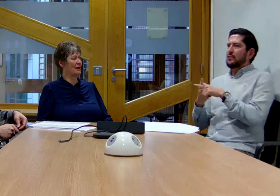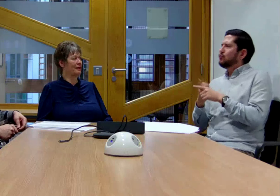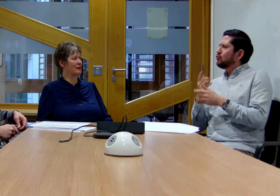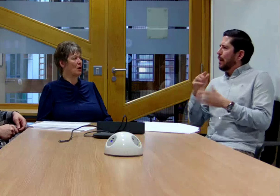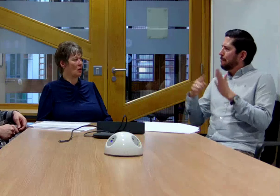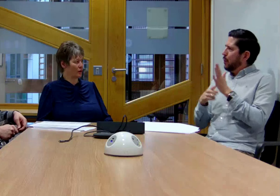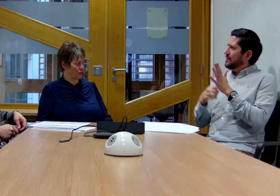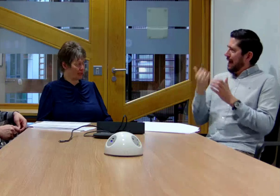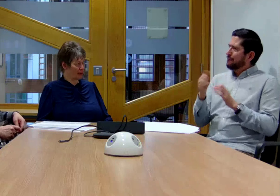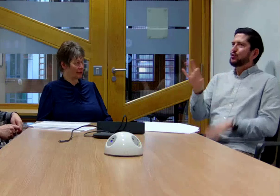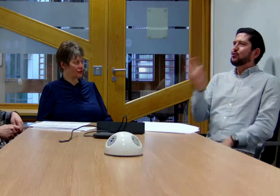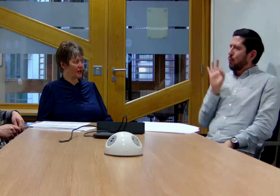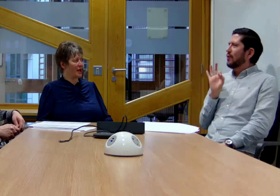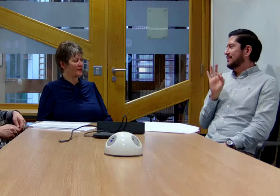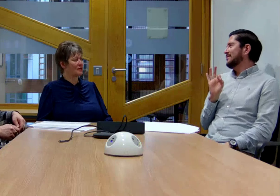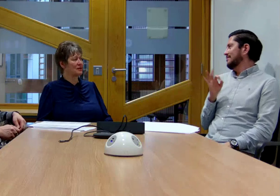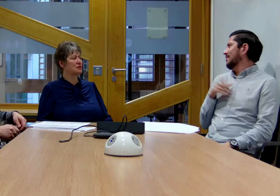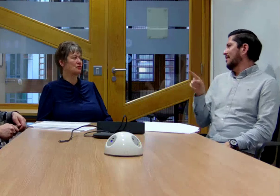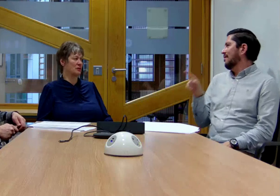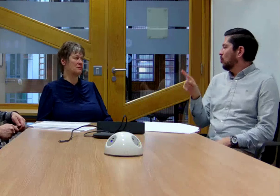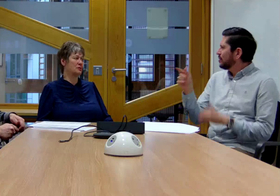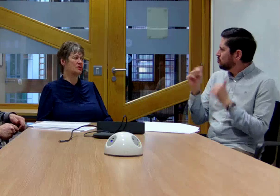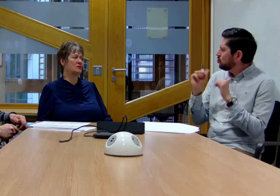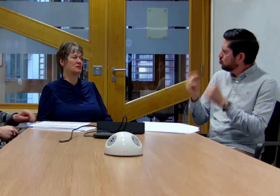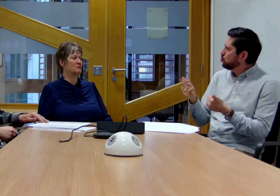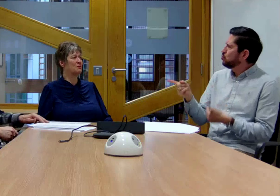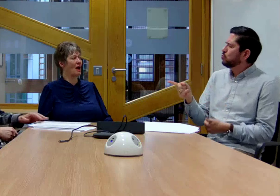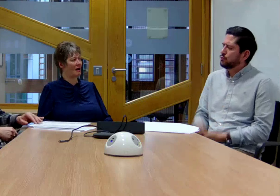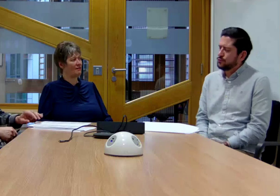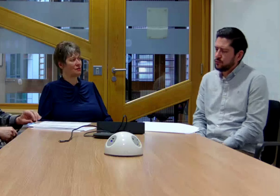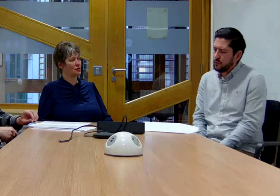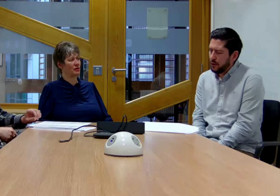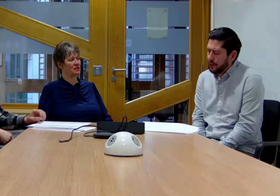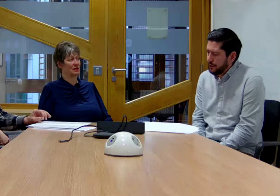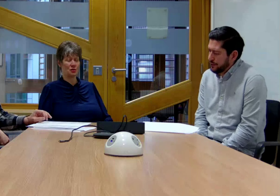want to contribute through British Sign Language or through Gaelic or through English. I think